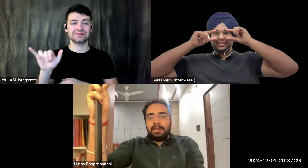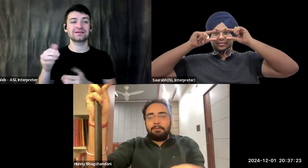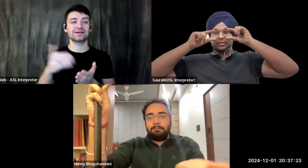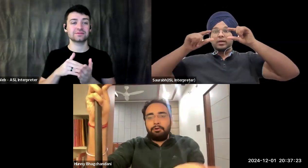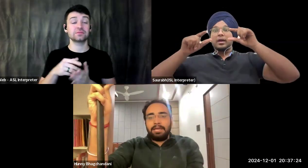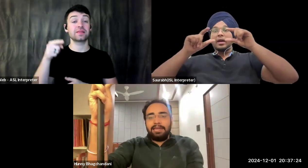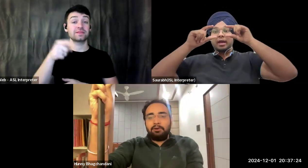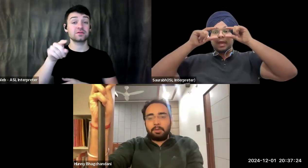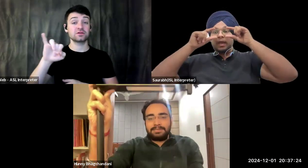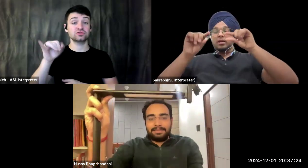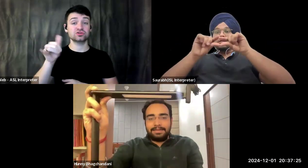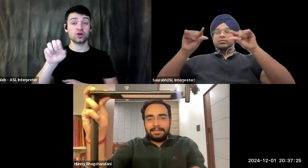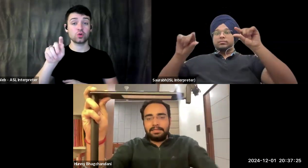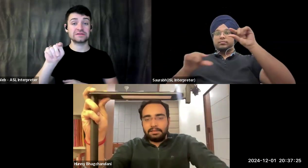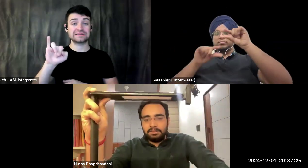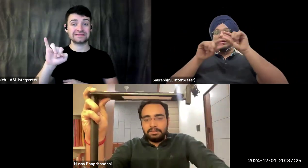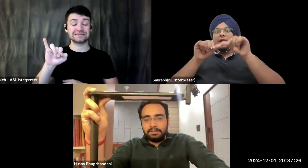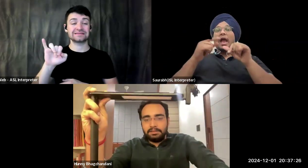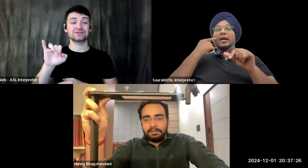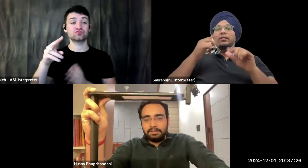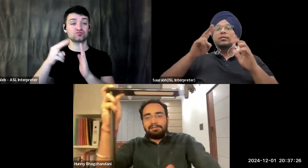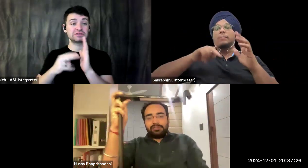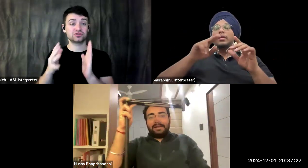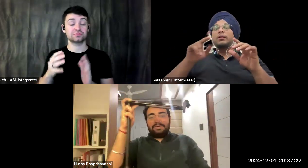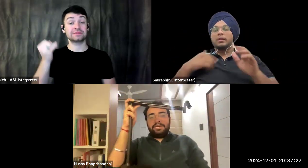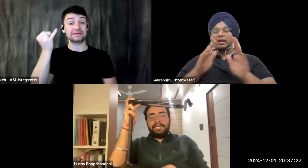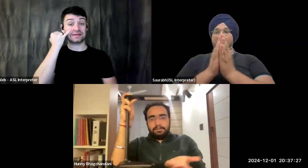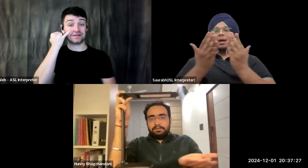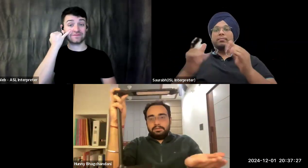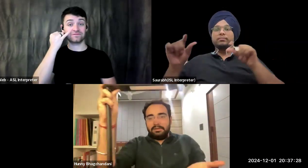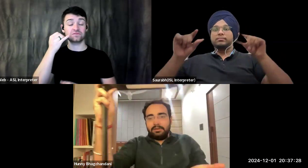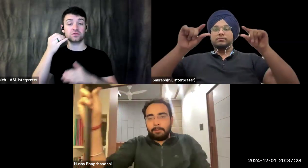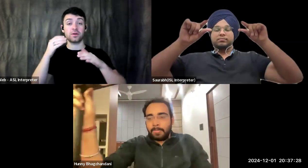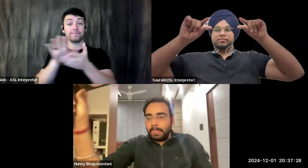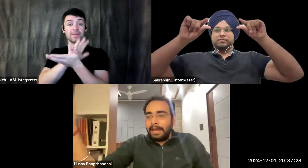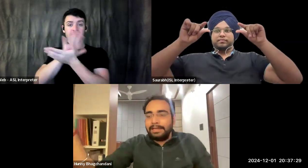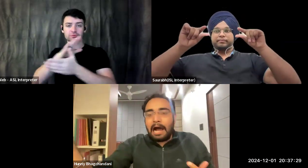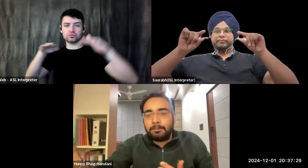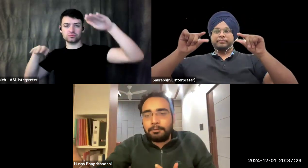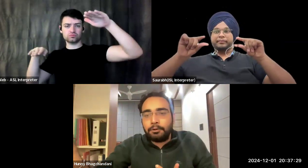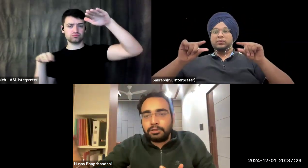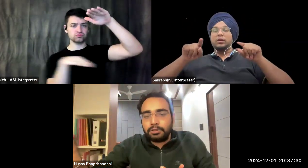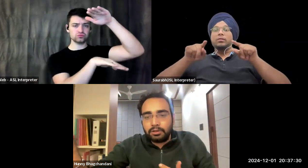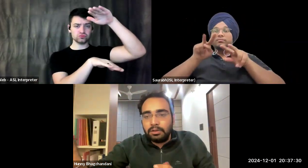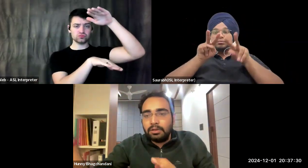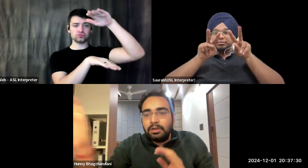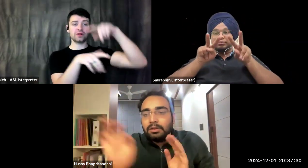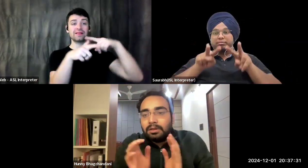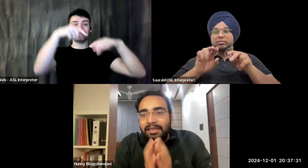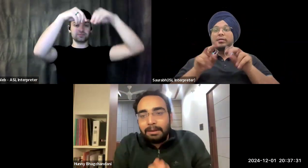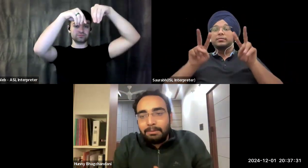And if you put any documents underneath, it will start reading. And the output